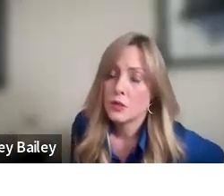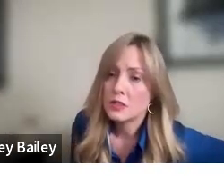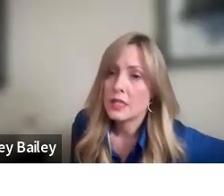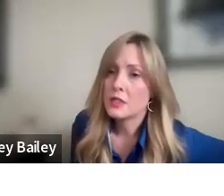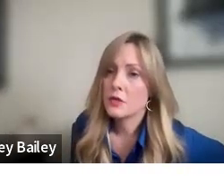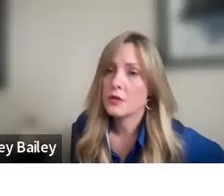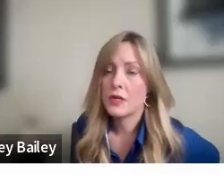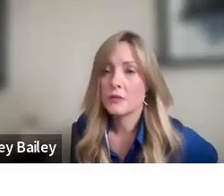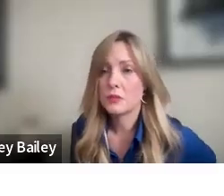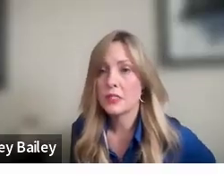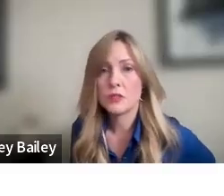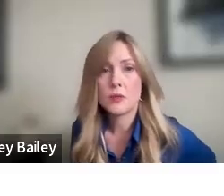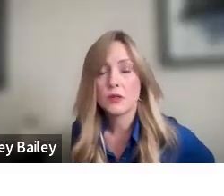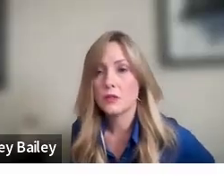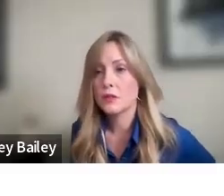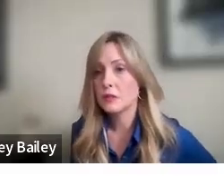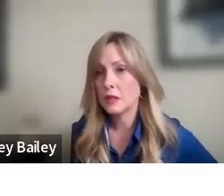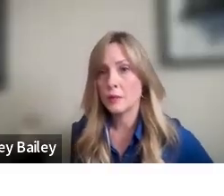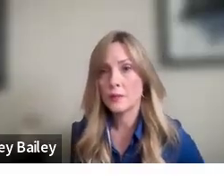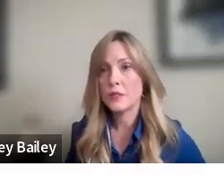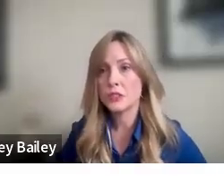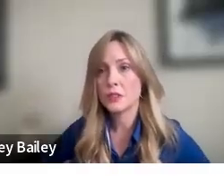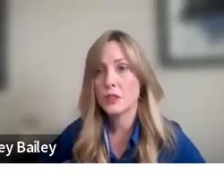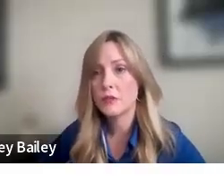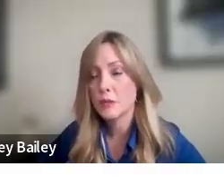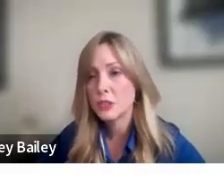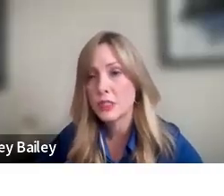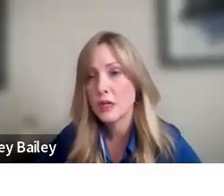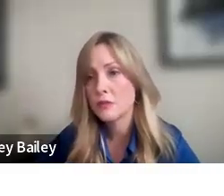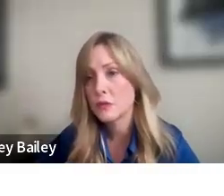Lorren Sandt, your hand was raised, so I wanted to um make sure that you have an opportunity to have